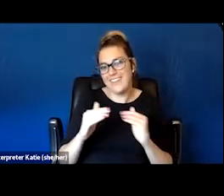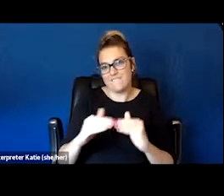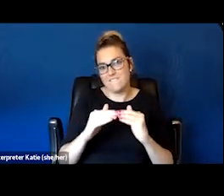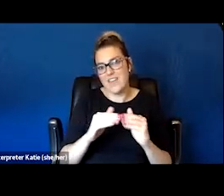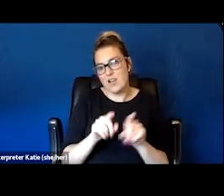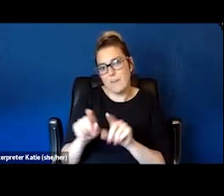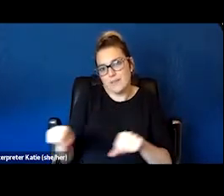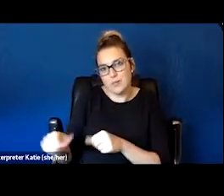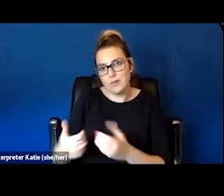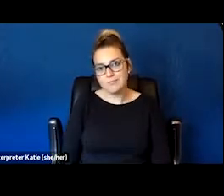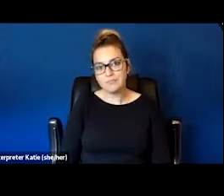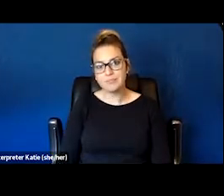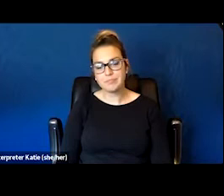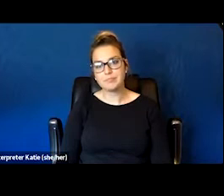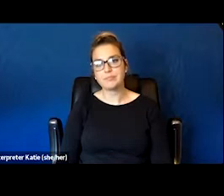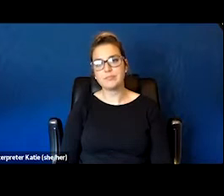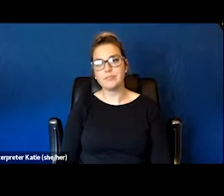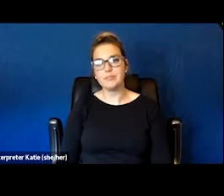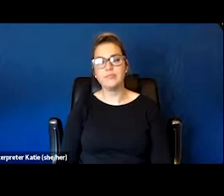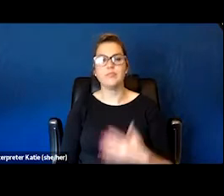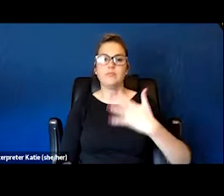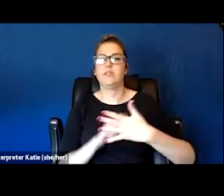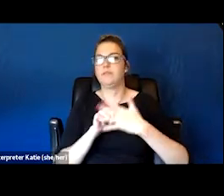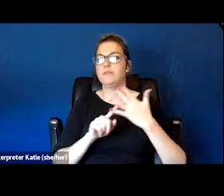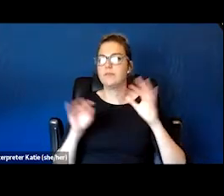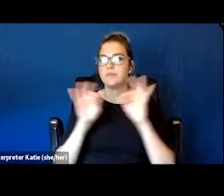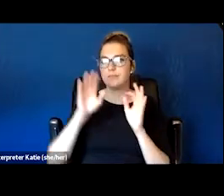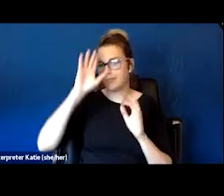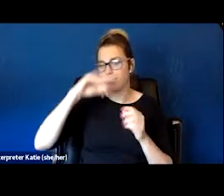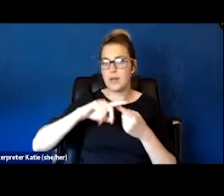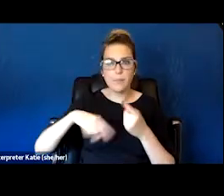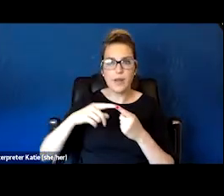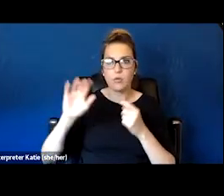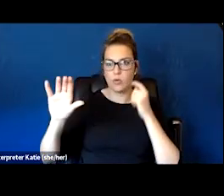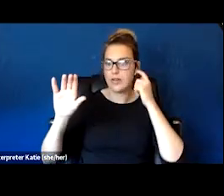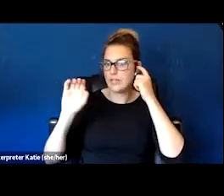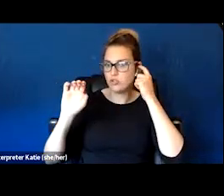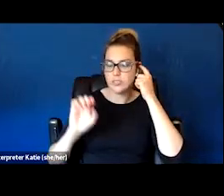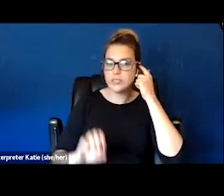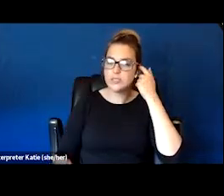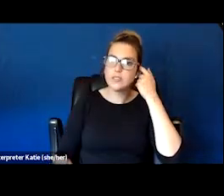So we have five key things to know about Coordinated Entry. There are obviously lots of things to know about Coordinated Entry and we'll be diving into some of them